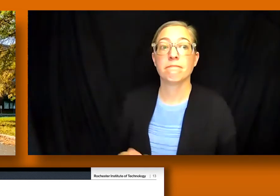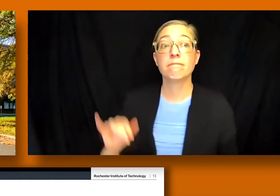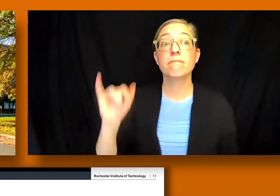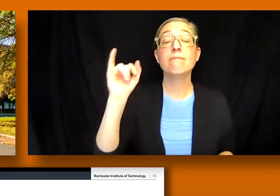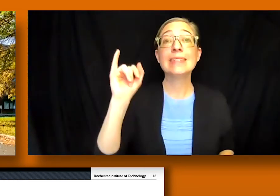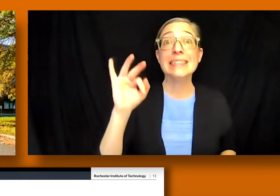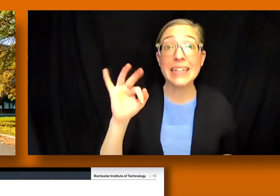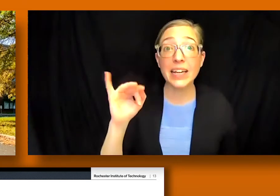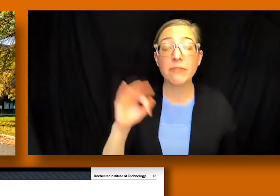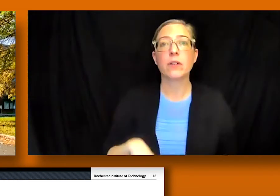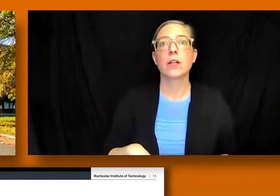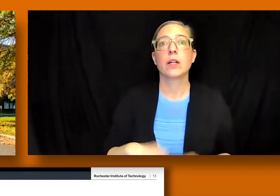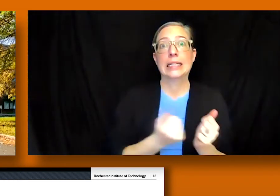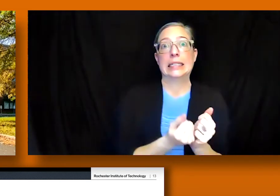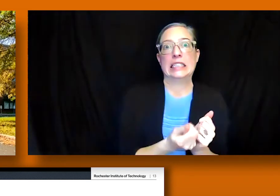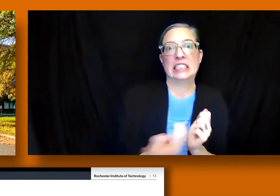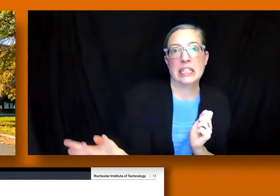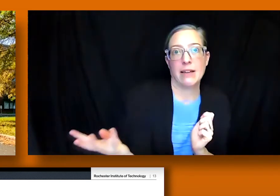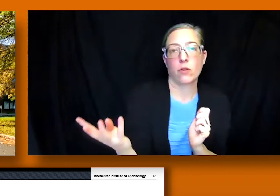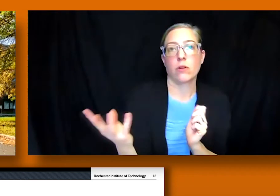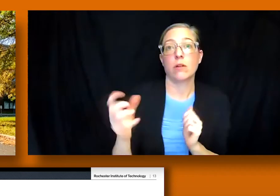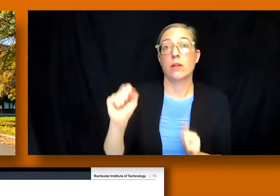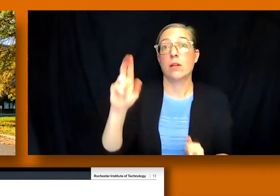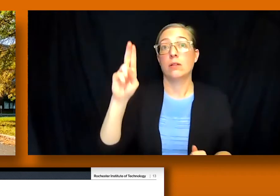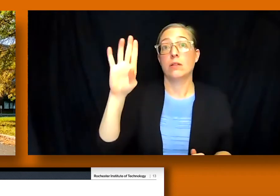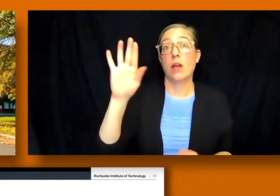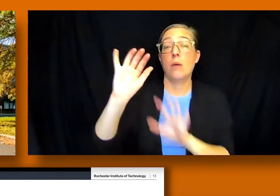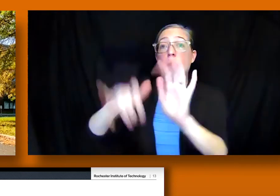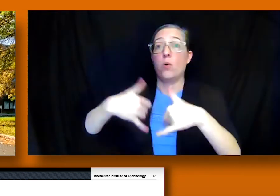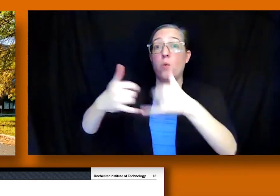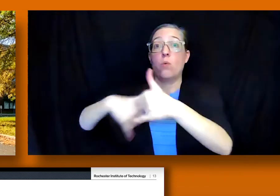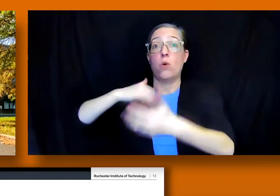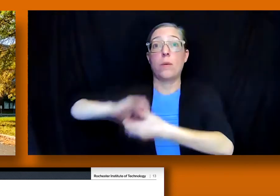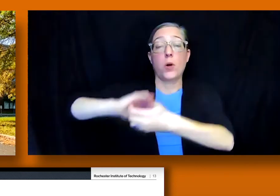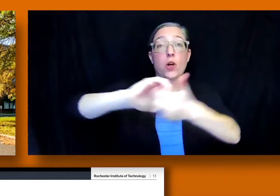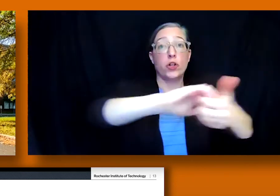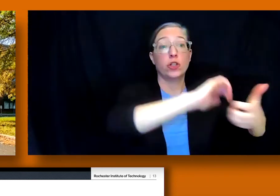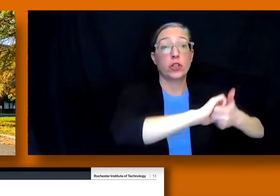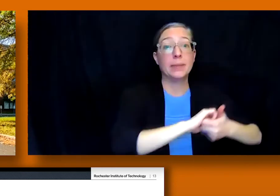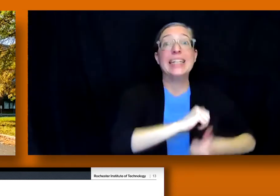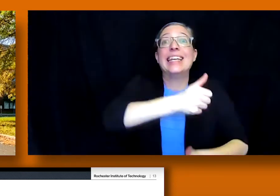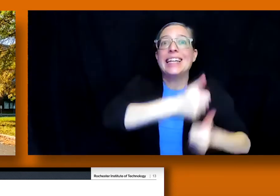each subaward is subject to that $25,000.